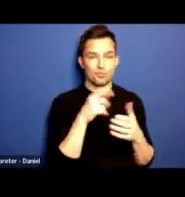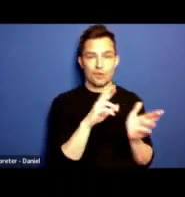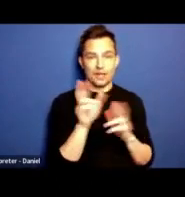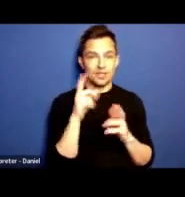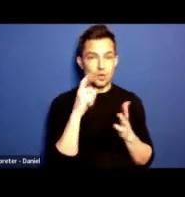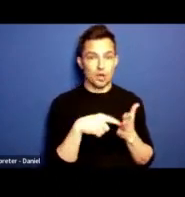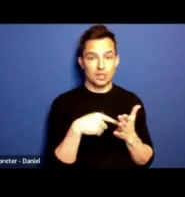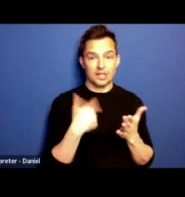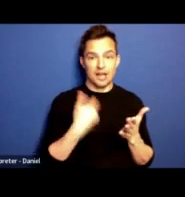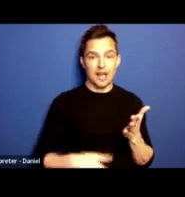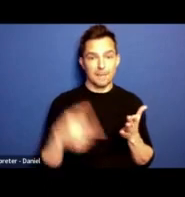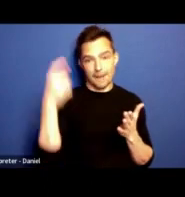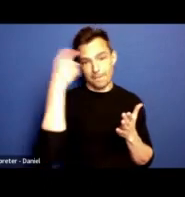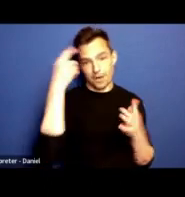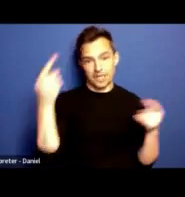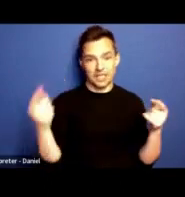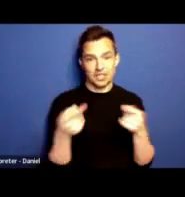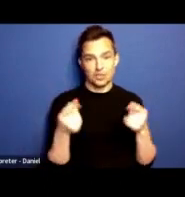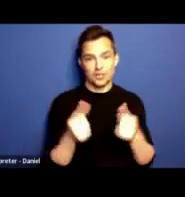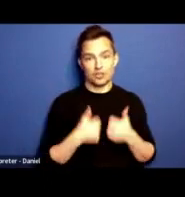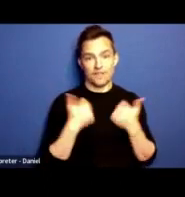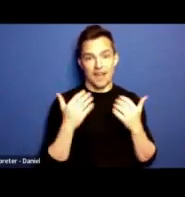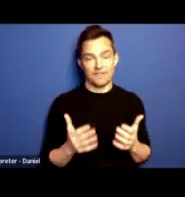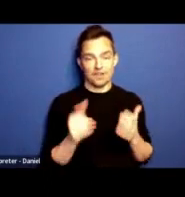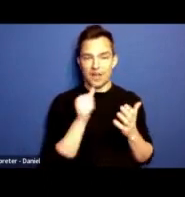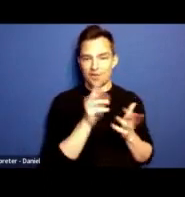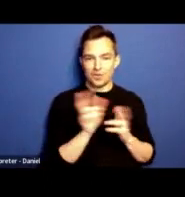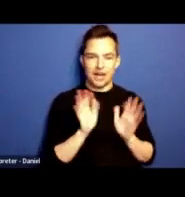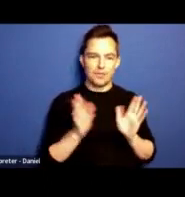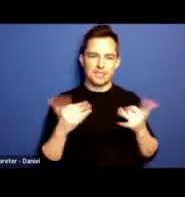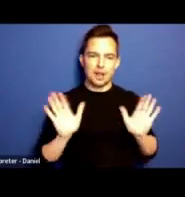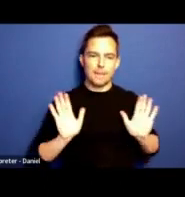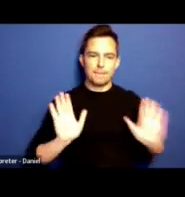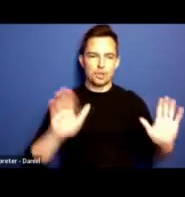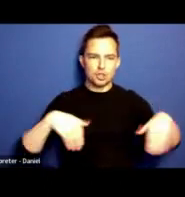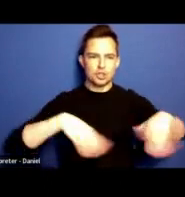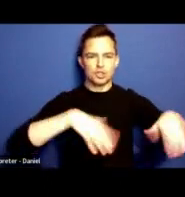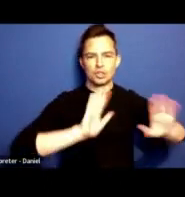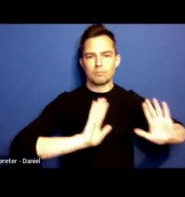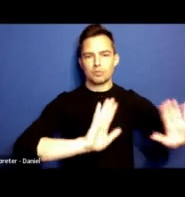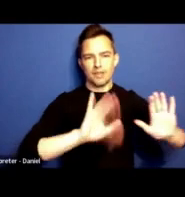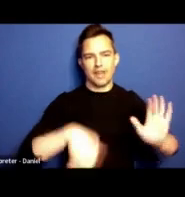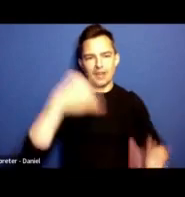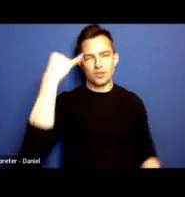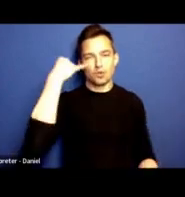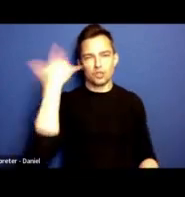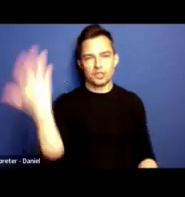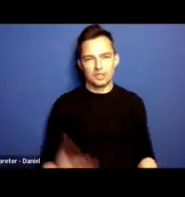am a brain injury survivor. I was still pushing away, that that notion. But what's